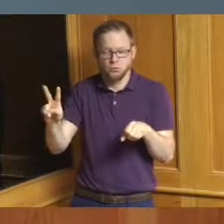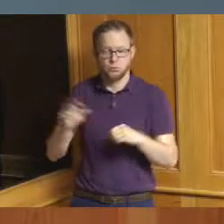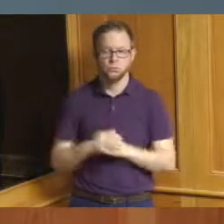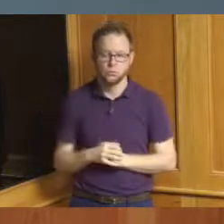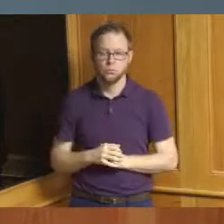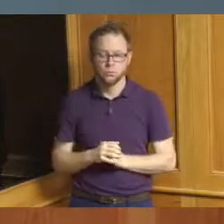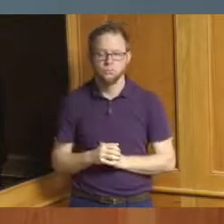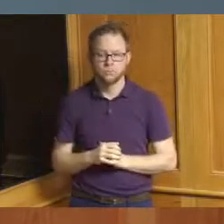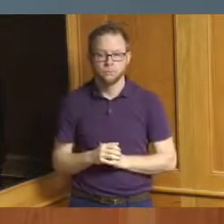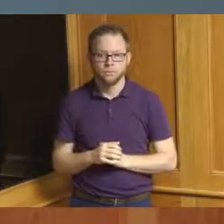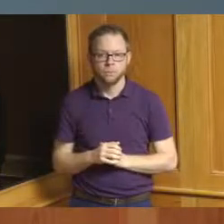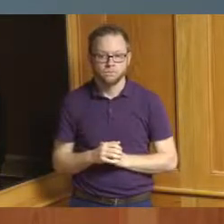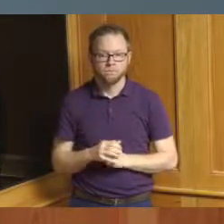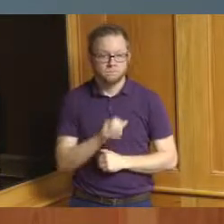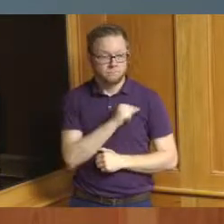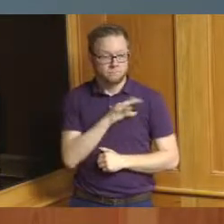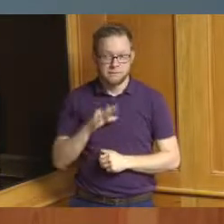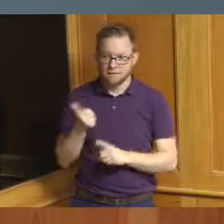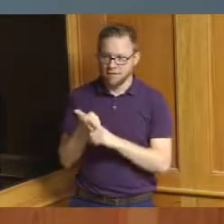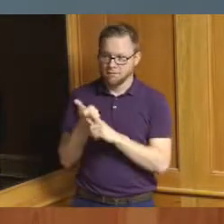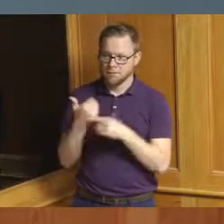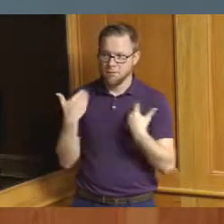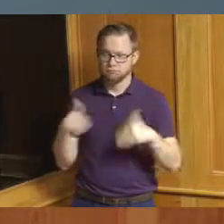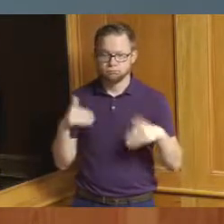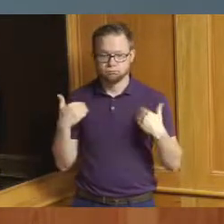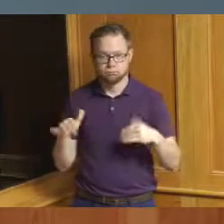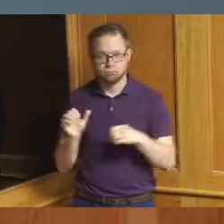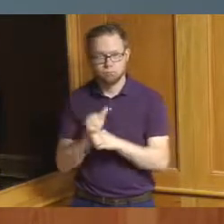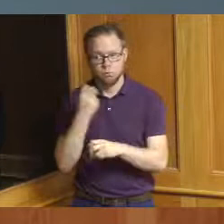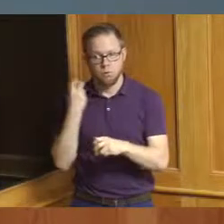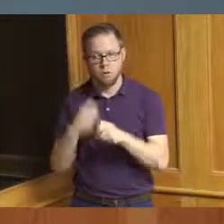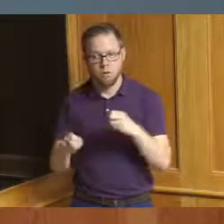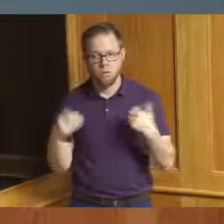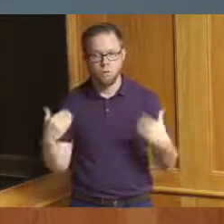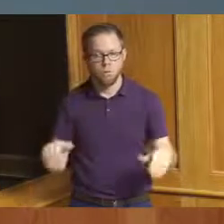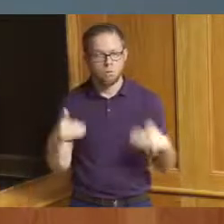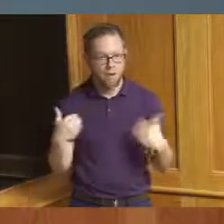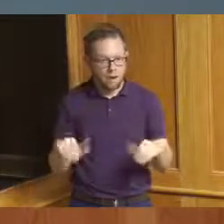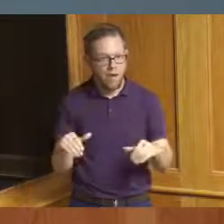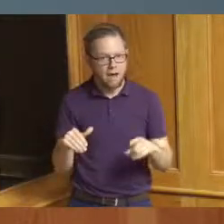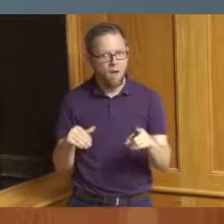taken by the staff and i know Commissioner castron had to call in more staff for that to happen